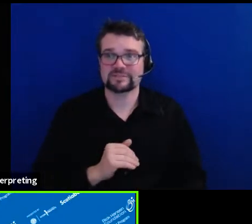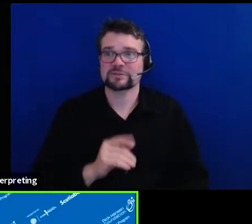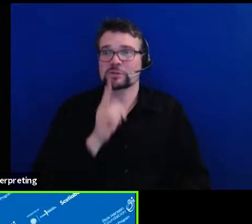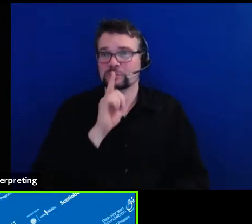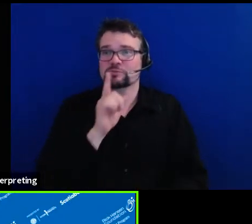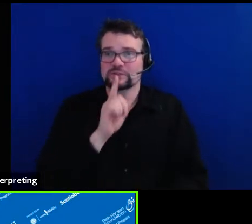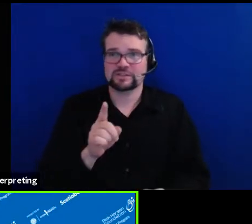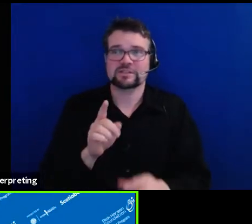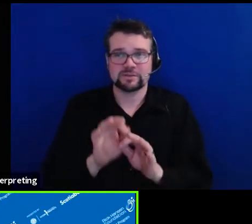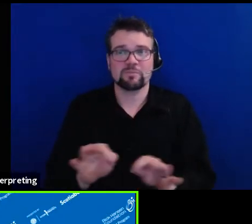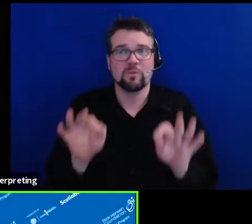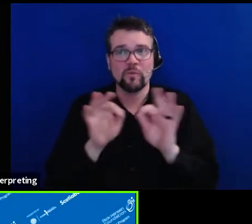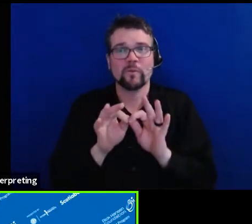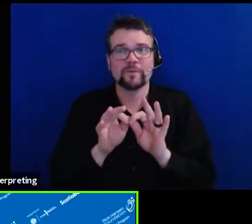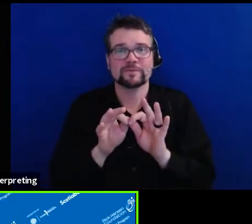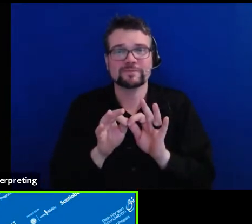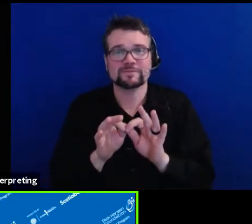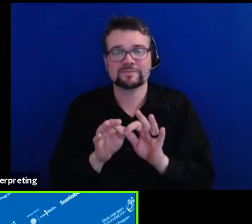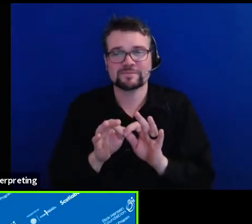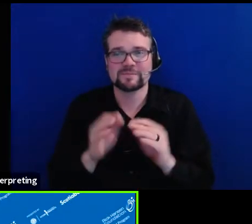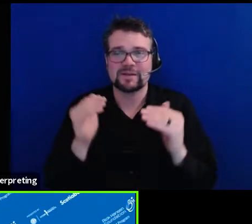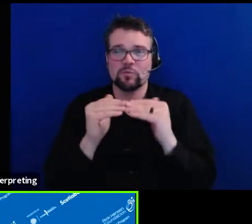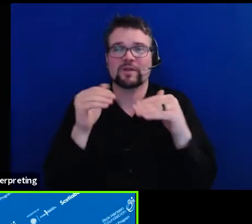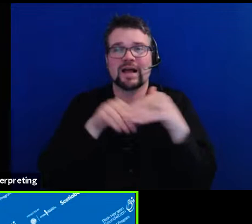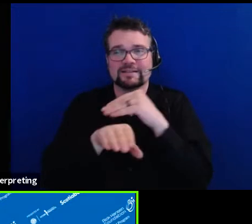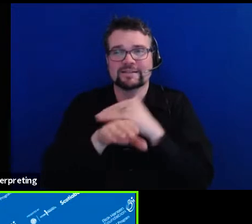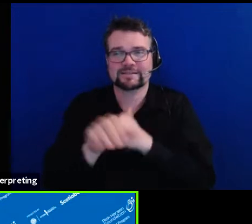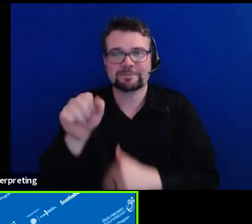THEY CAN BE ACCESSED EQUALLY IN ALL OF THOSE WAYS.